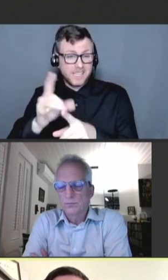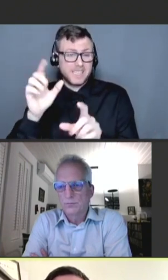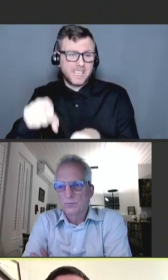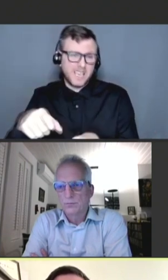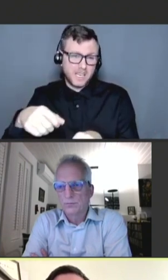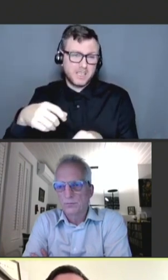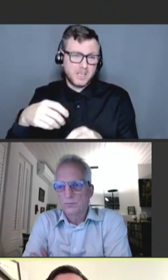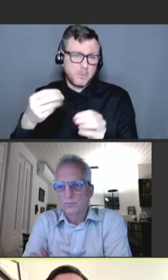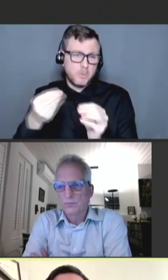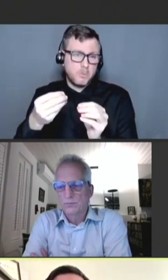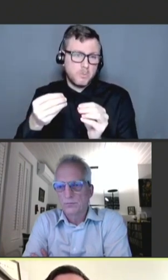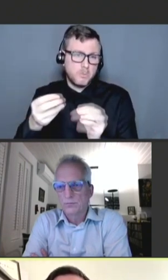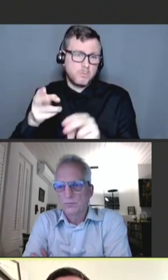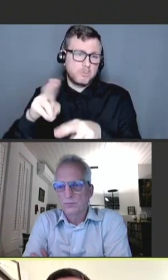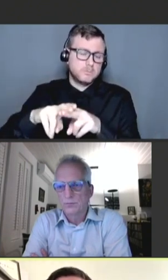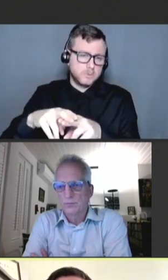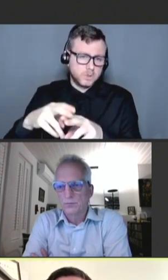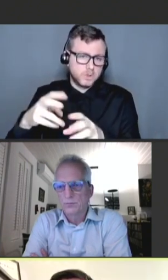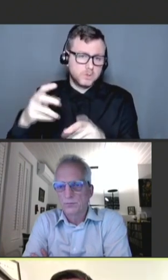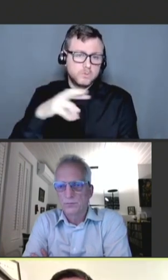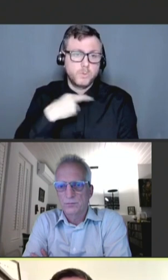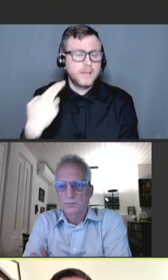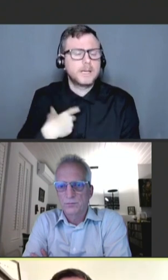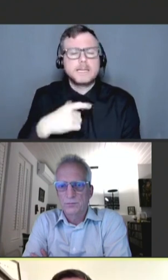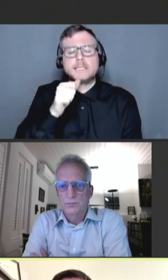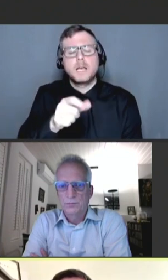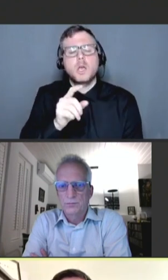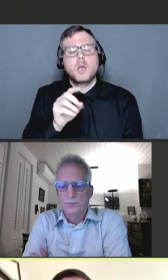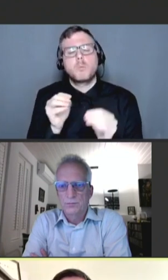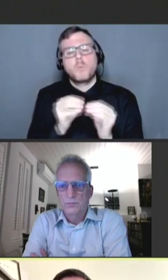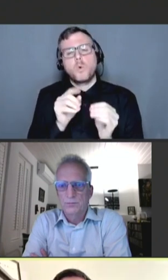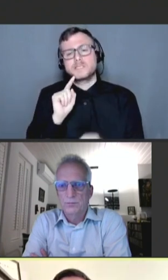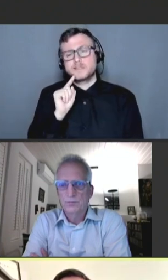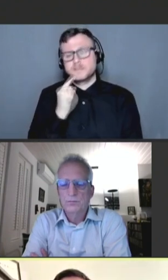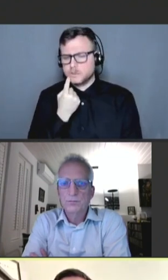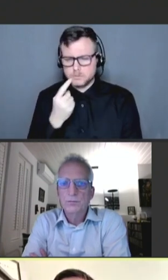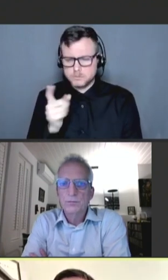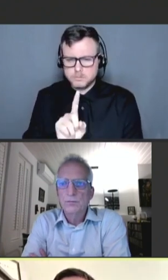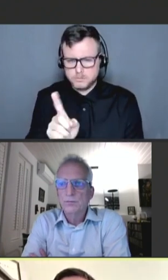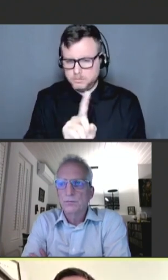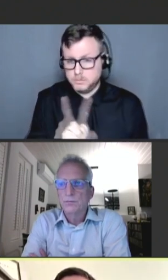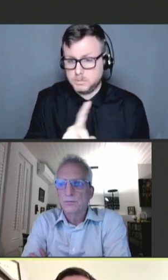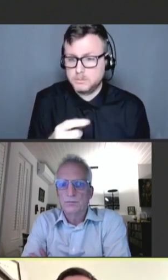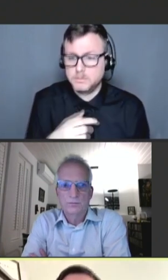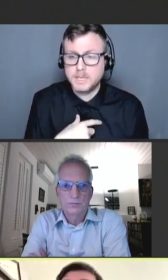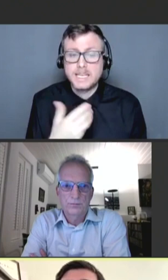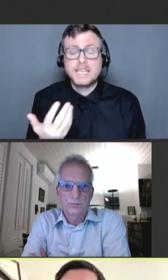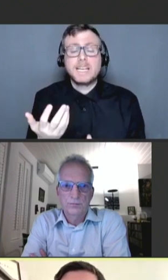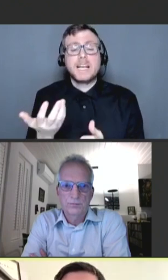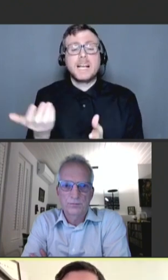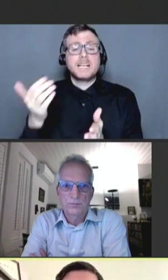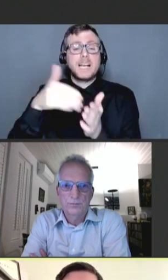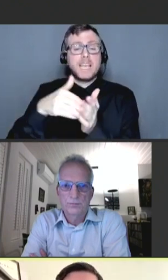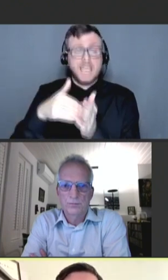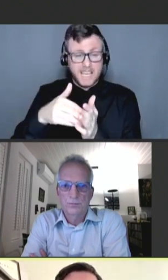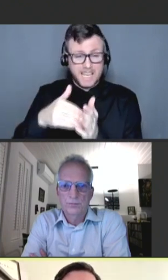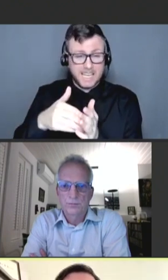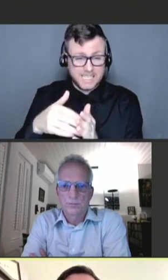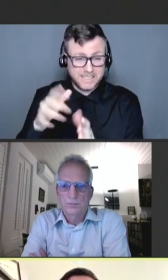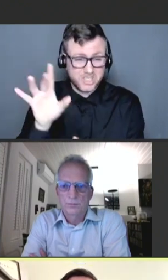necessarily more severe than a first infection, but reinfection contributes additional risk,